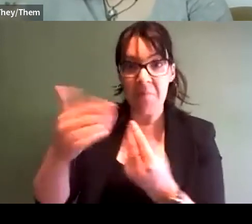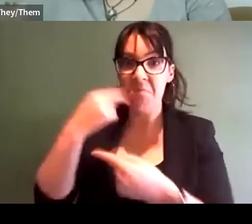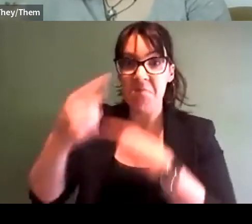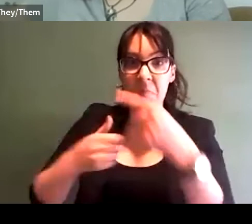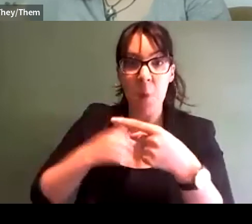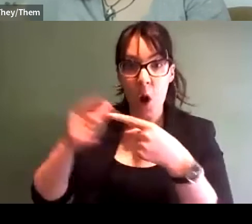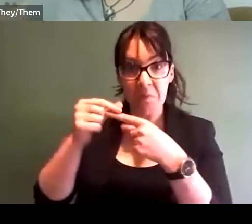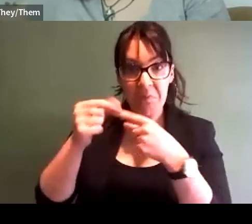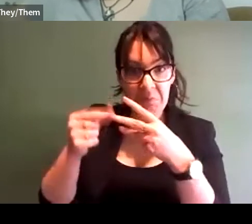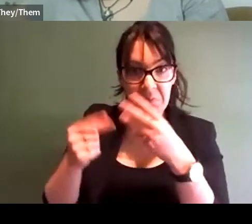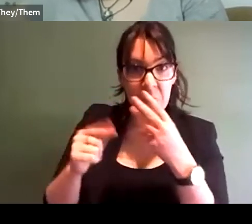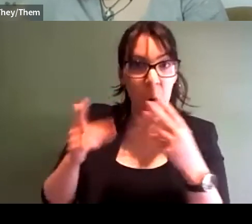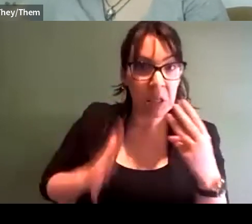I leaned on how can we get there and he would do all that work on behalf of me.